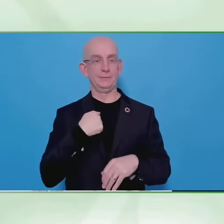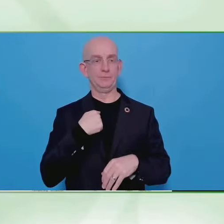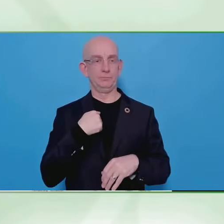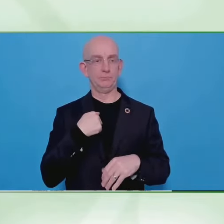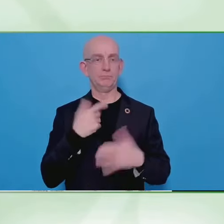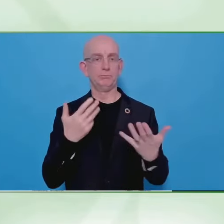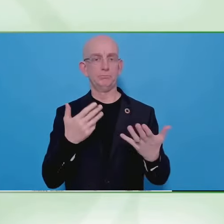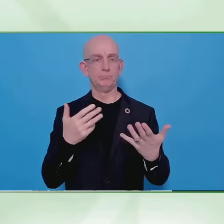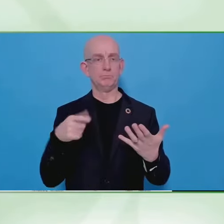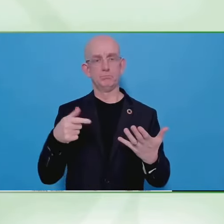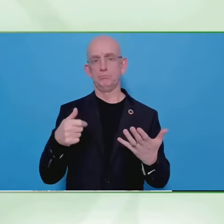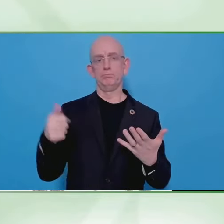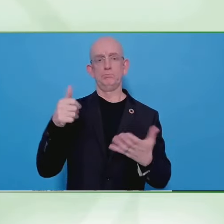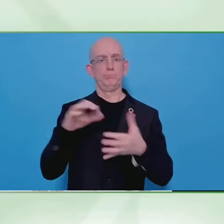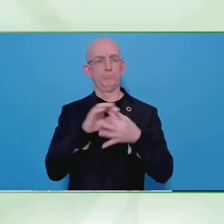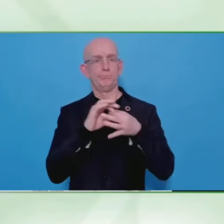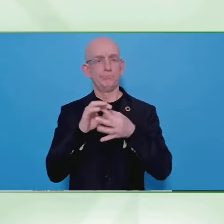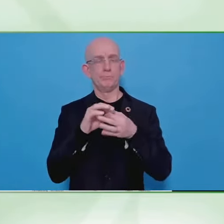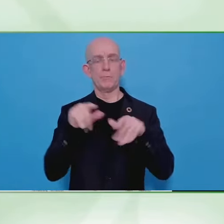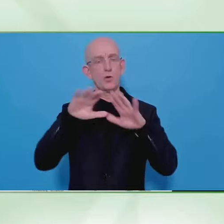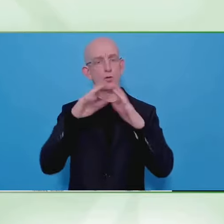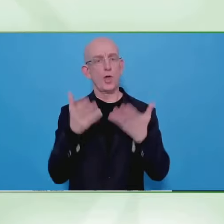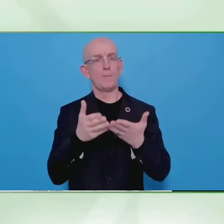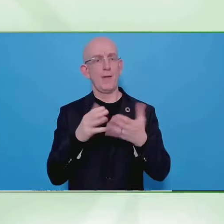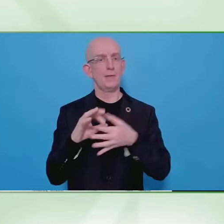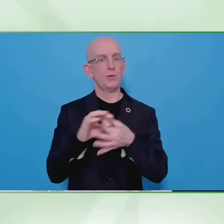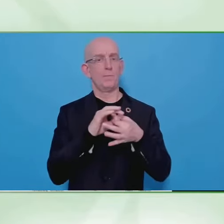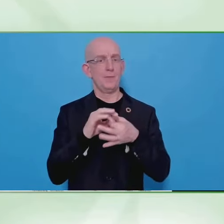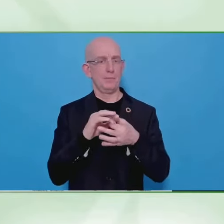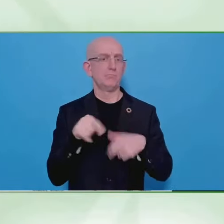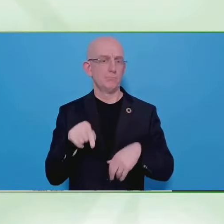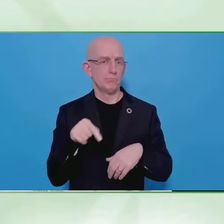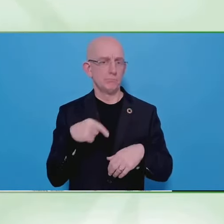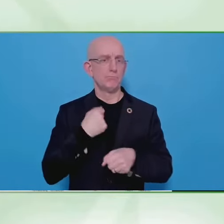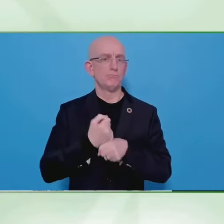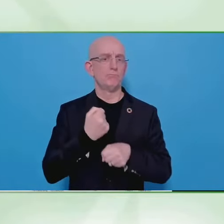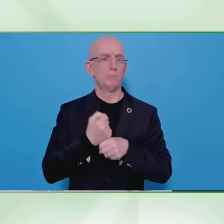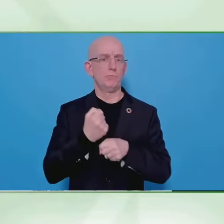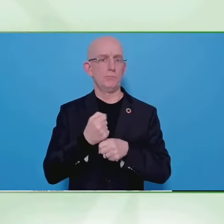We are excited about it.